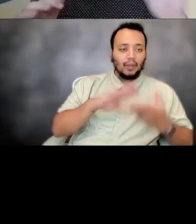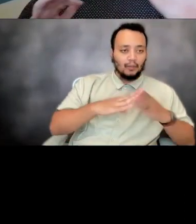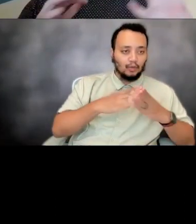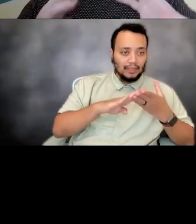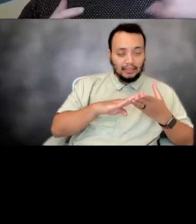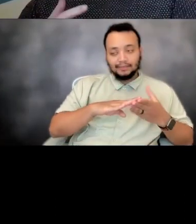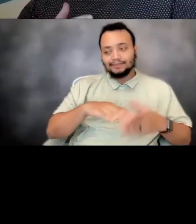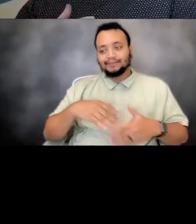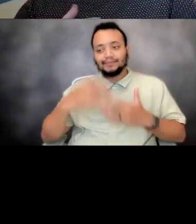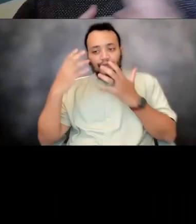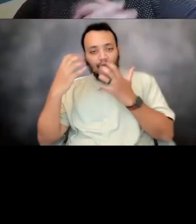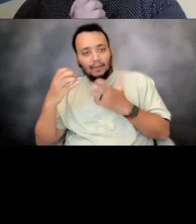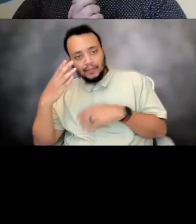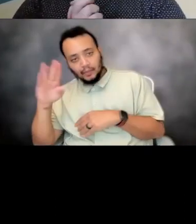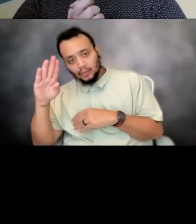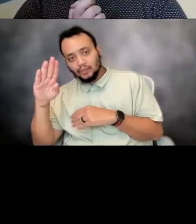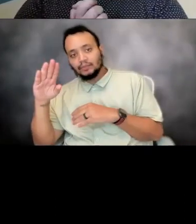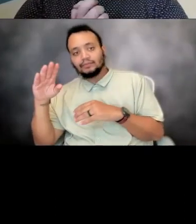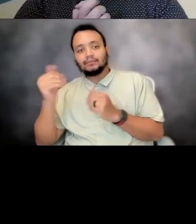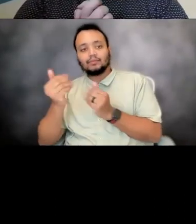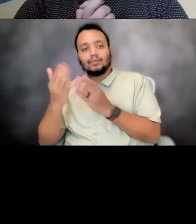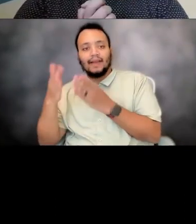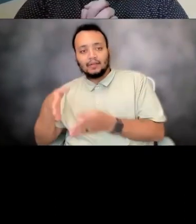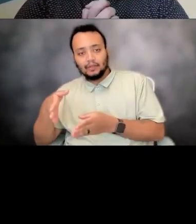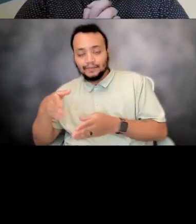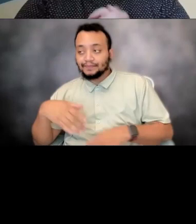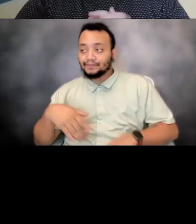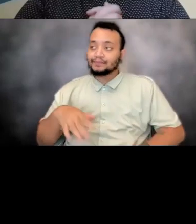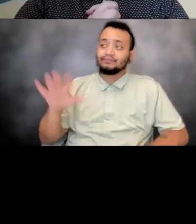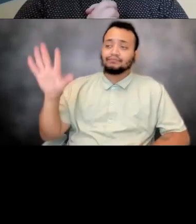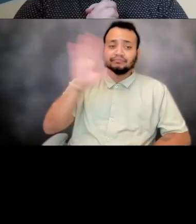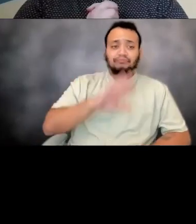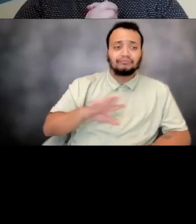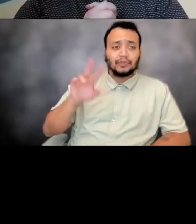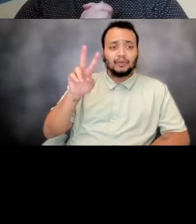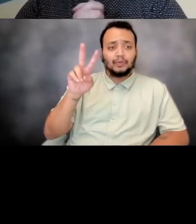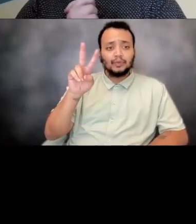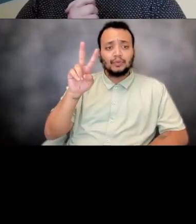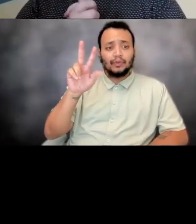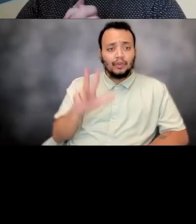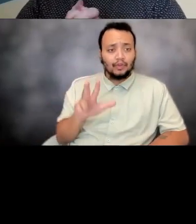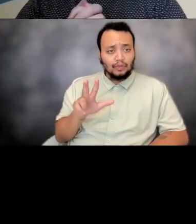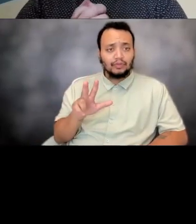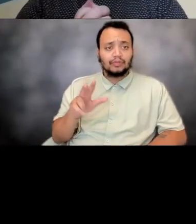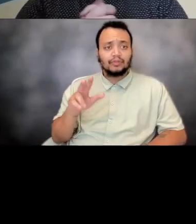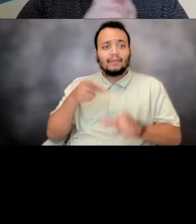about two thirds of participants overall were community members of color